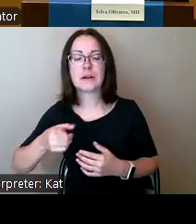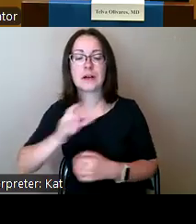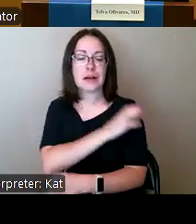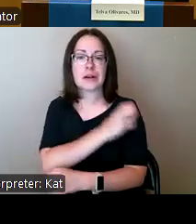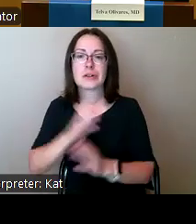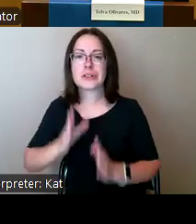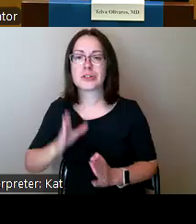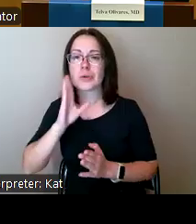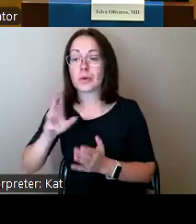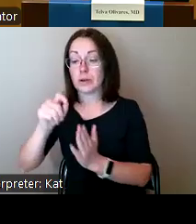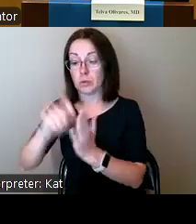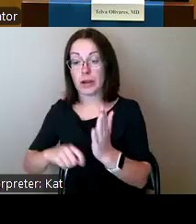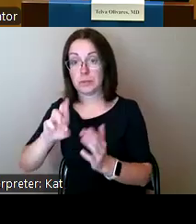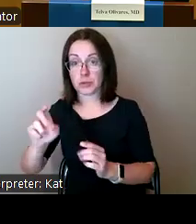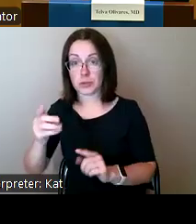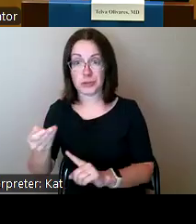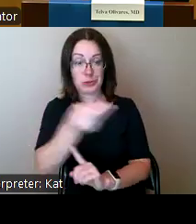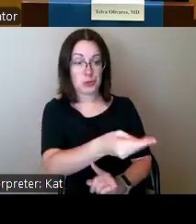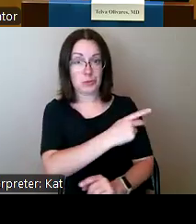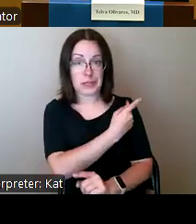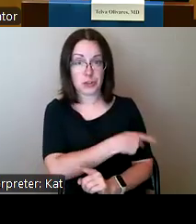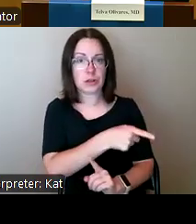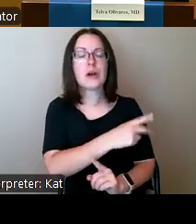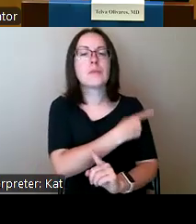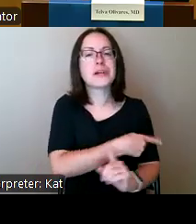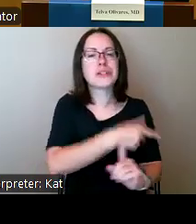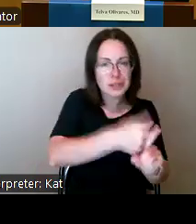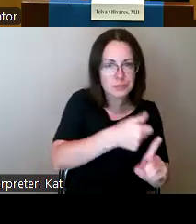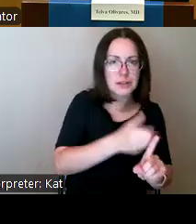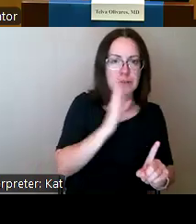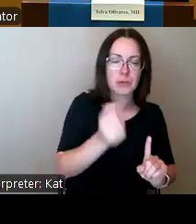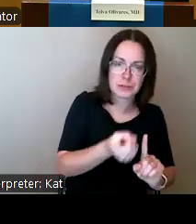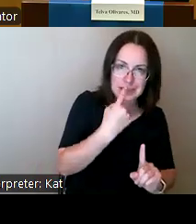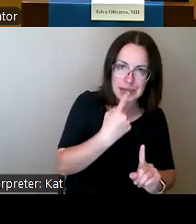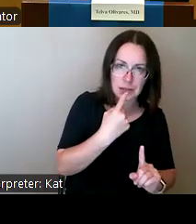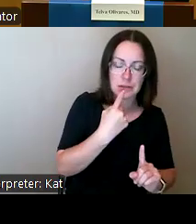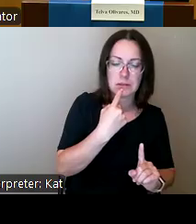medication which the patient self-administers. That's Mid, medical aid and dying as we refer